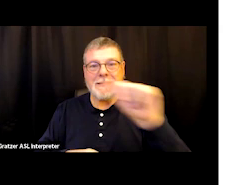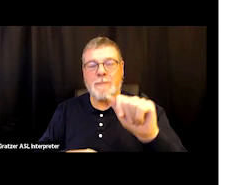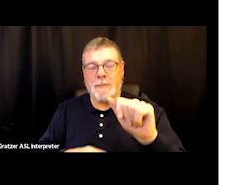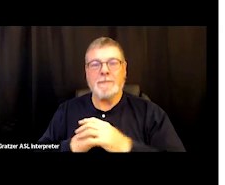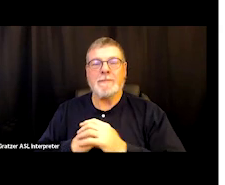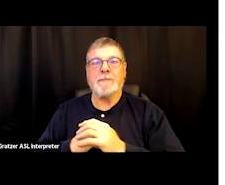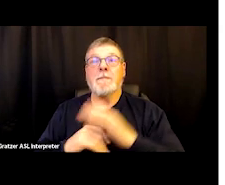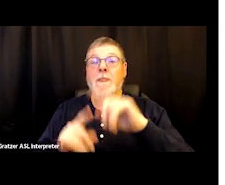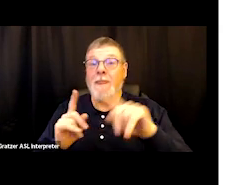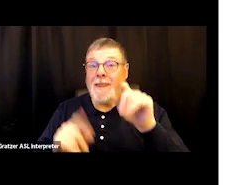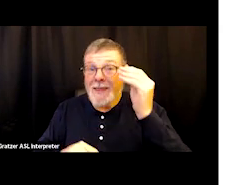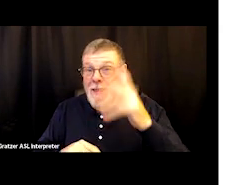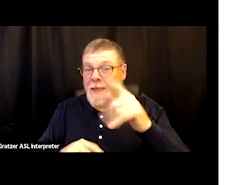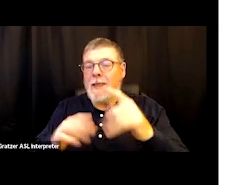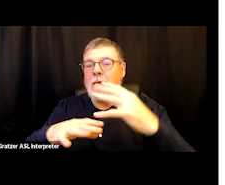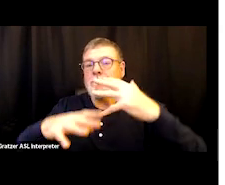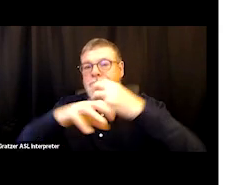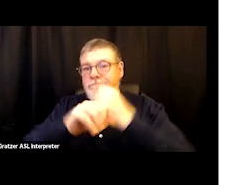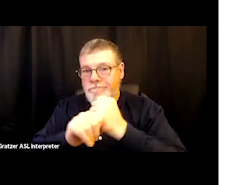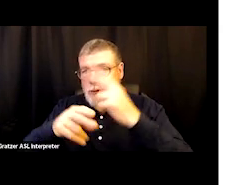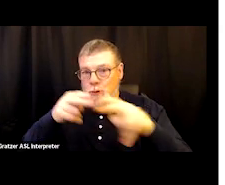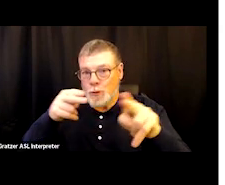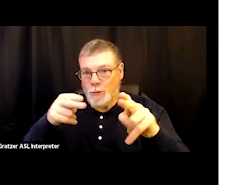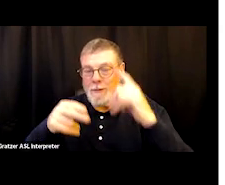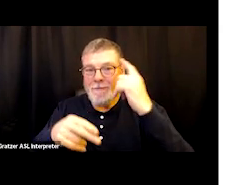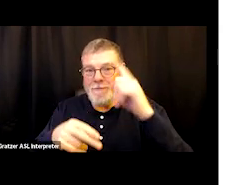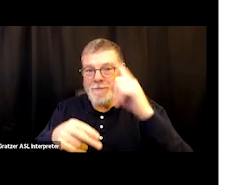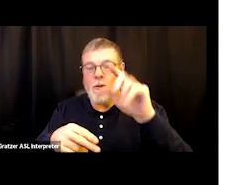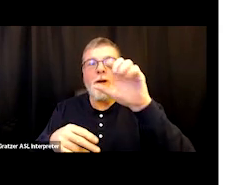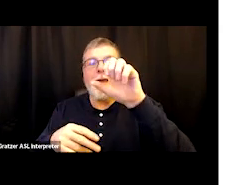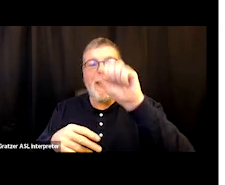This is a shortened version of the SSA-8000.